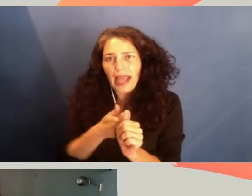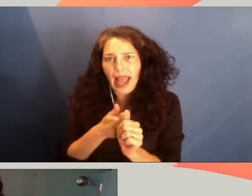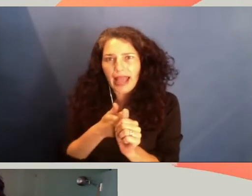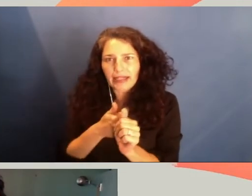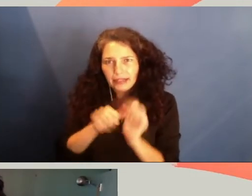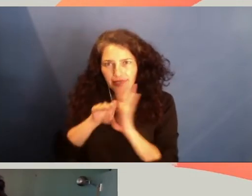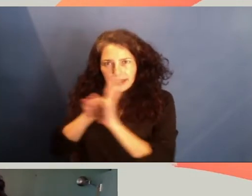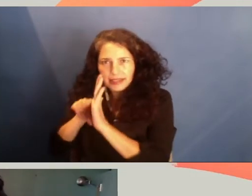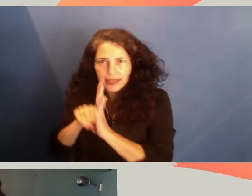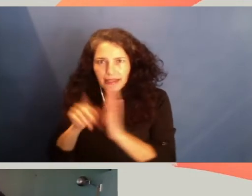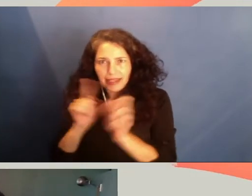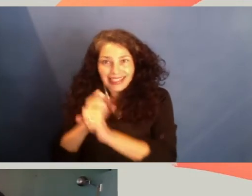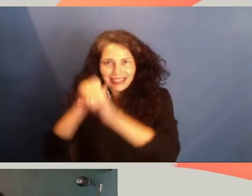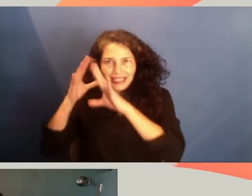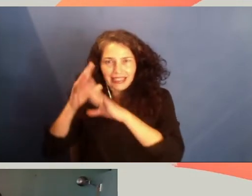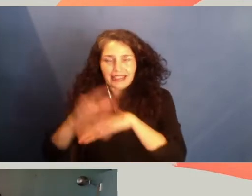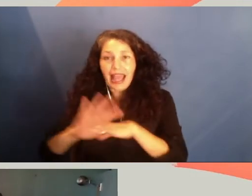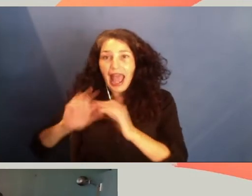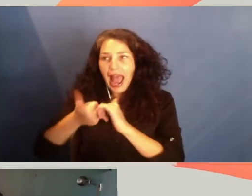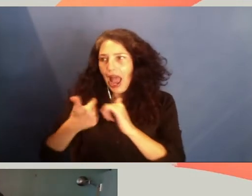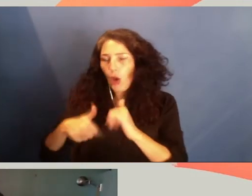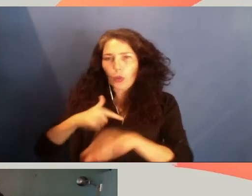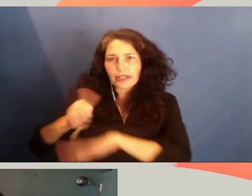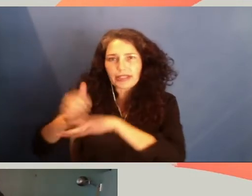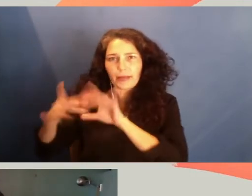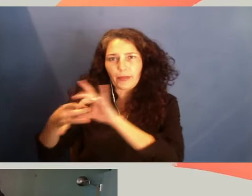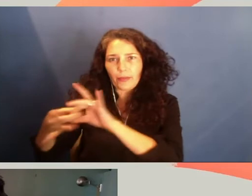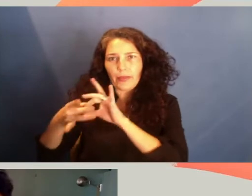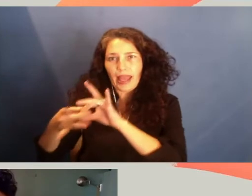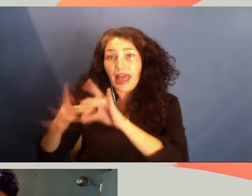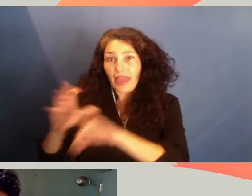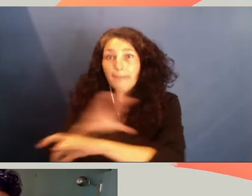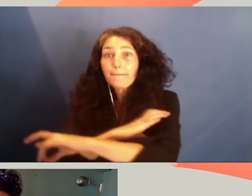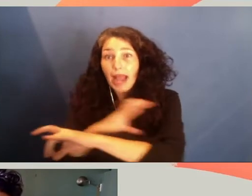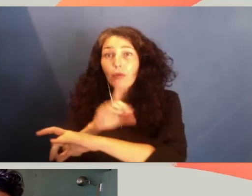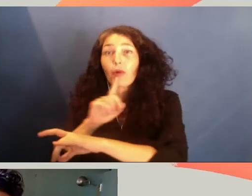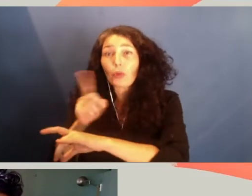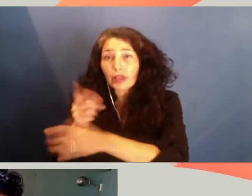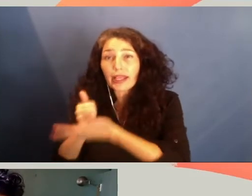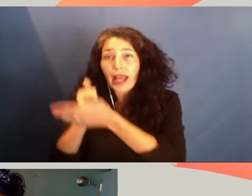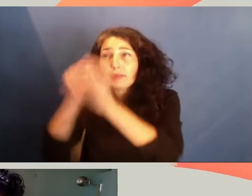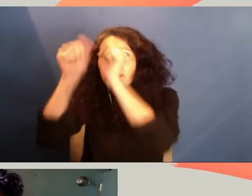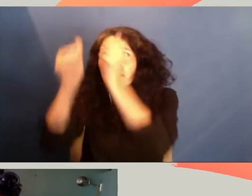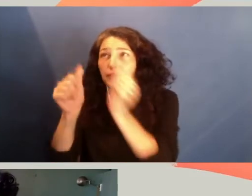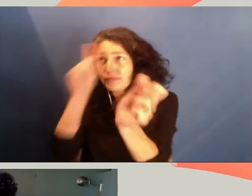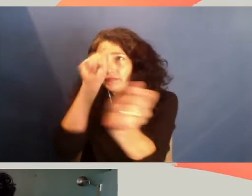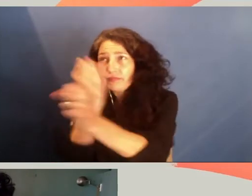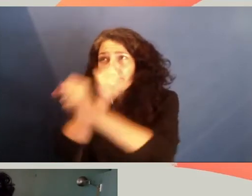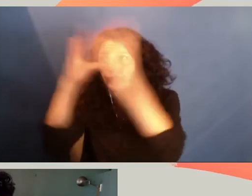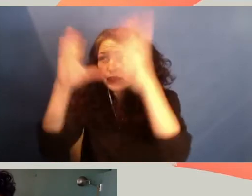and how power shapes the content of our stories. And if we could hold documentary power accountable,